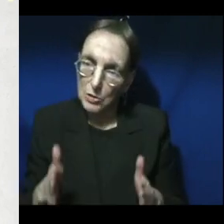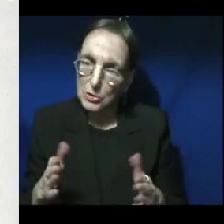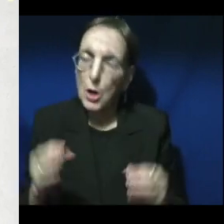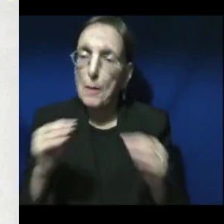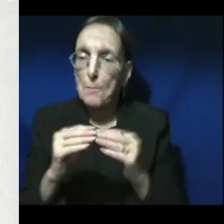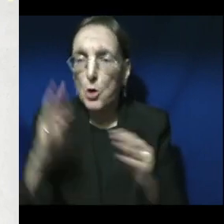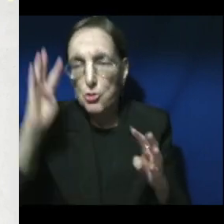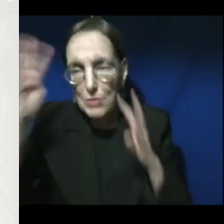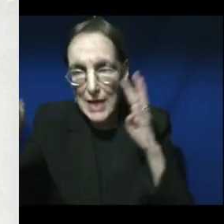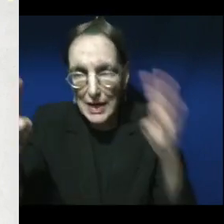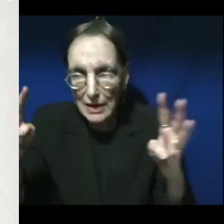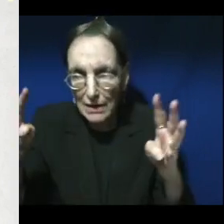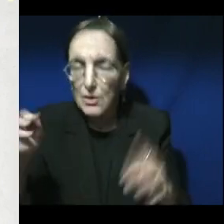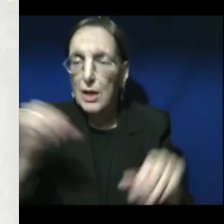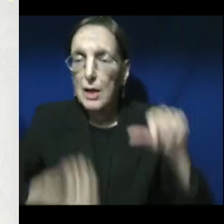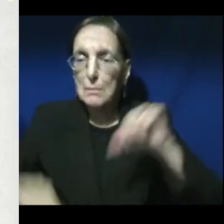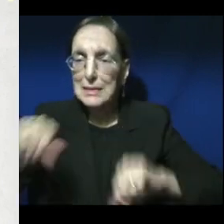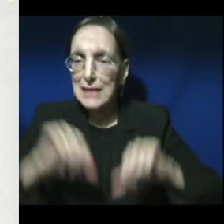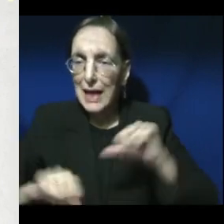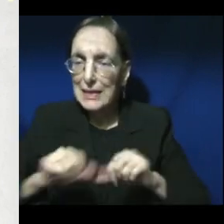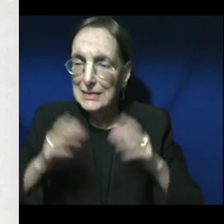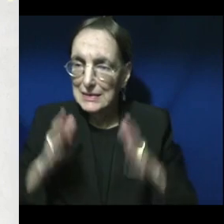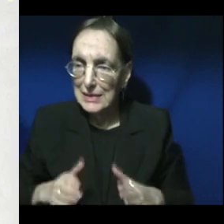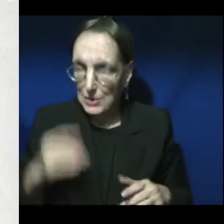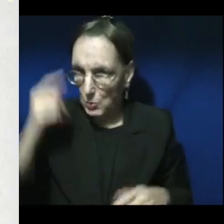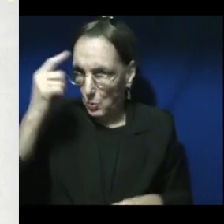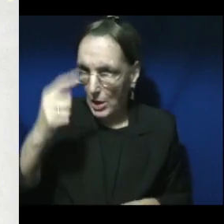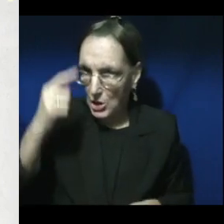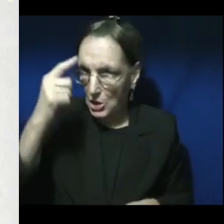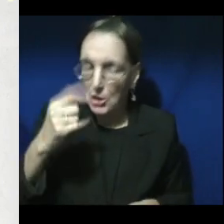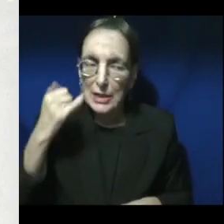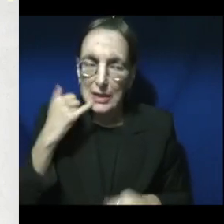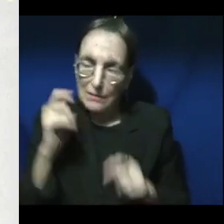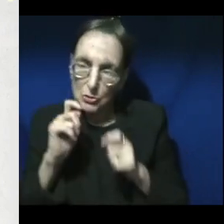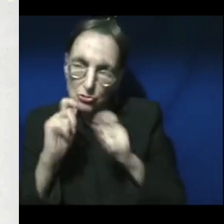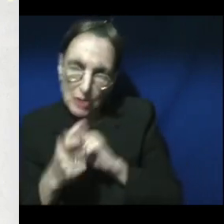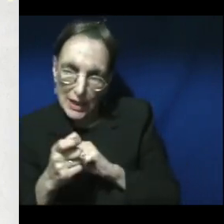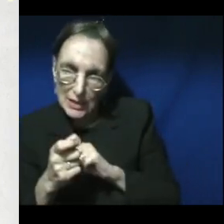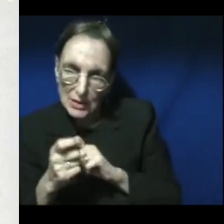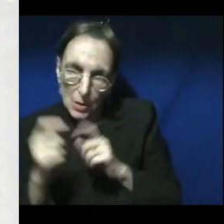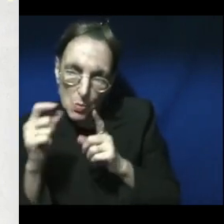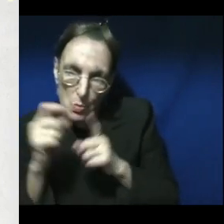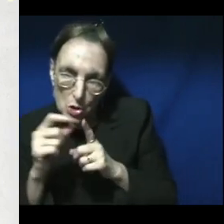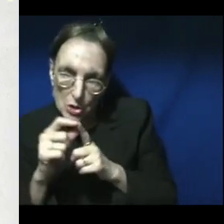scientists wondering, “Hey, right, could a subtle shift in language increase our creative impact?”